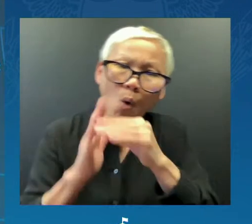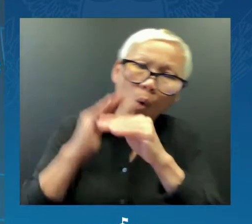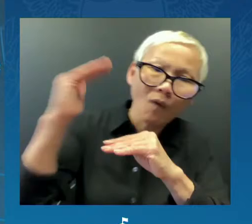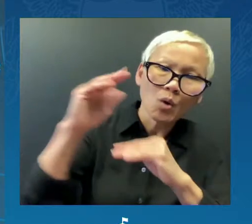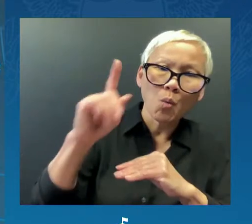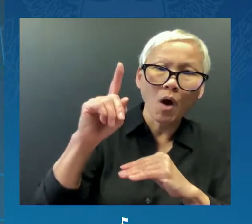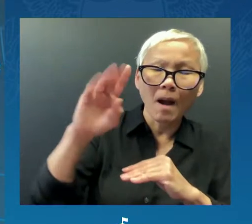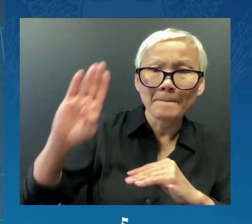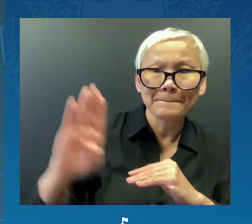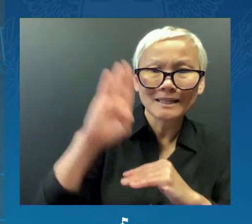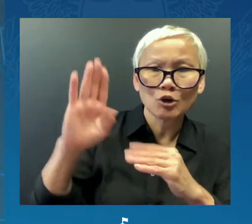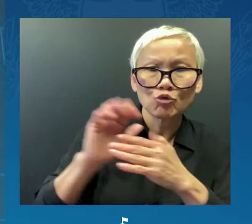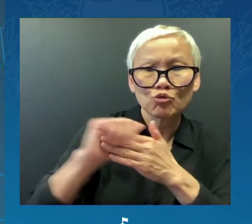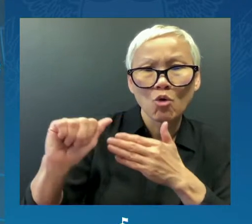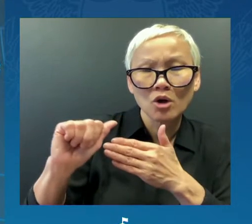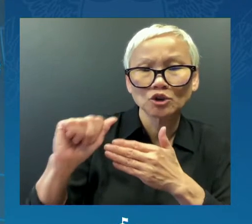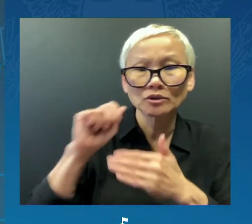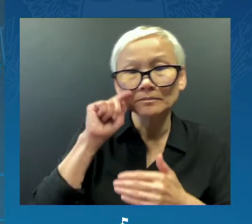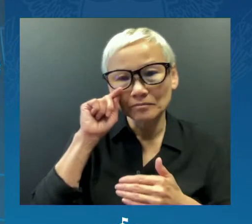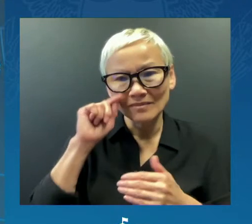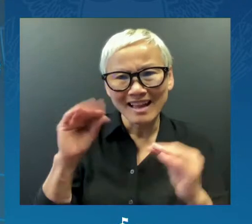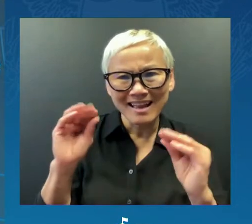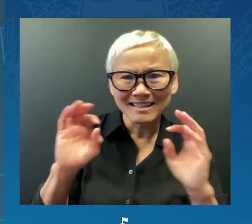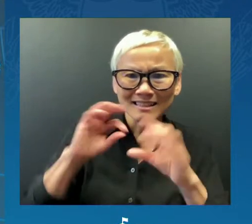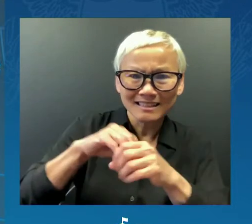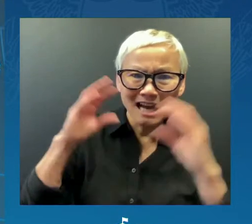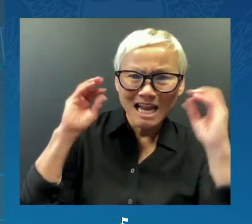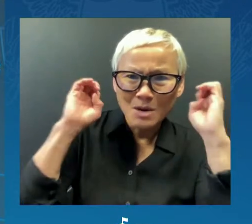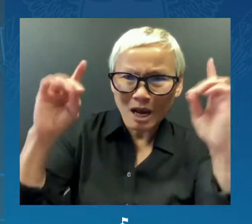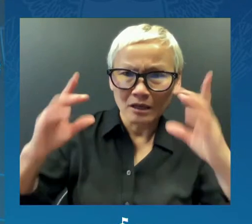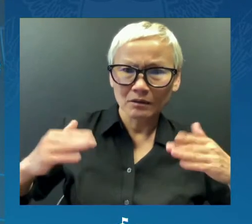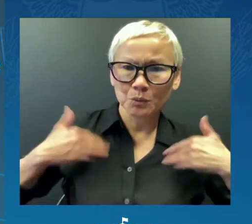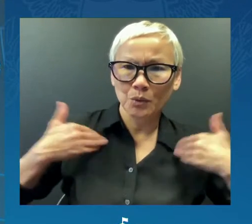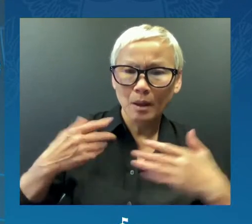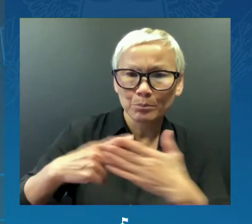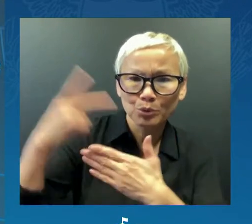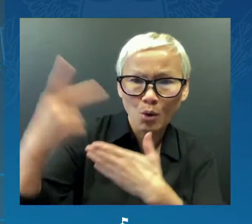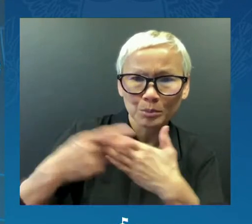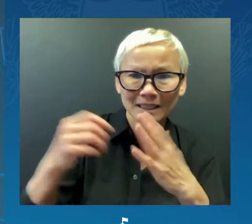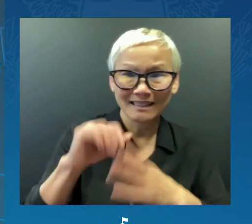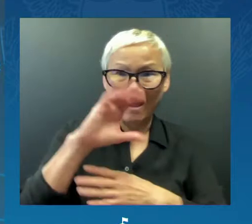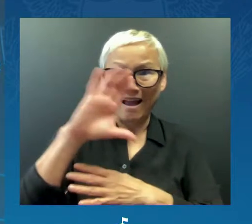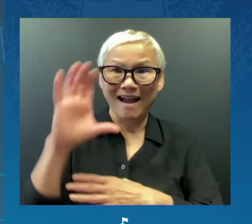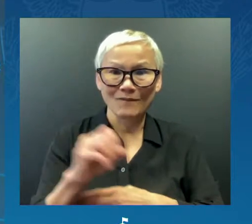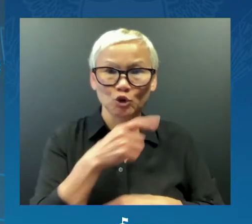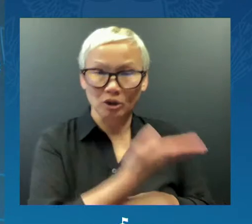which will allow us to further our partnership with African academic institutions